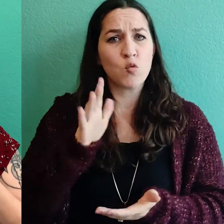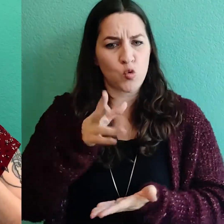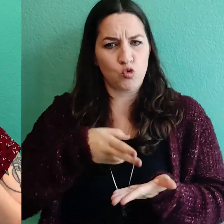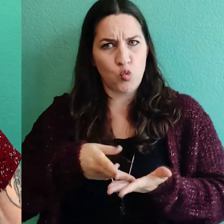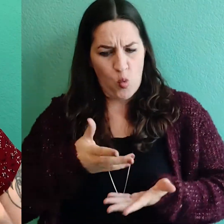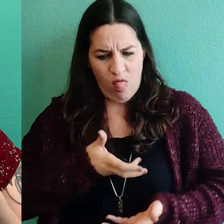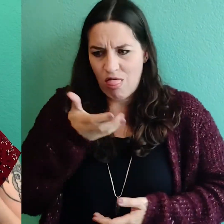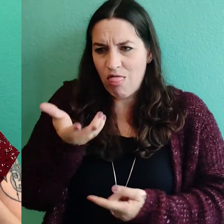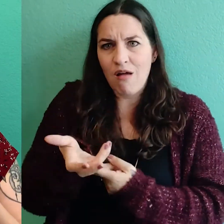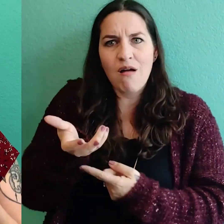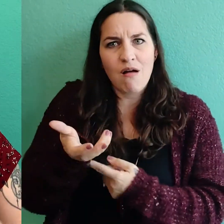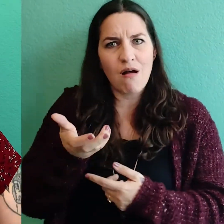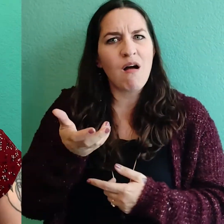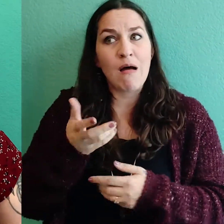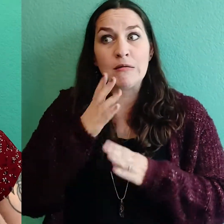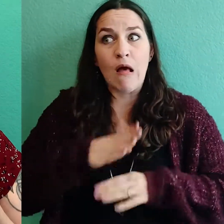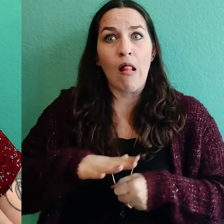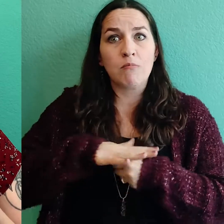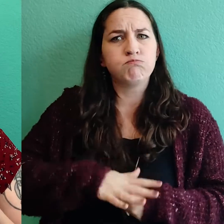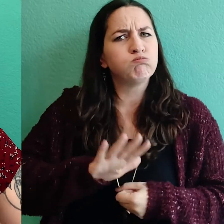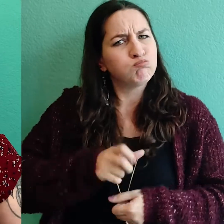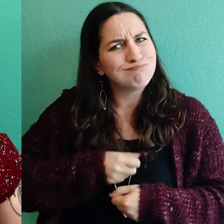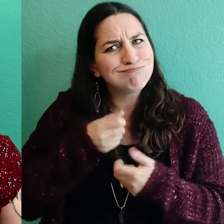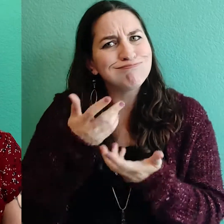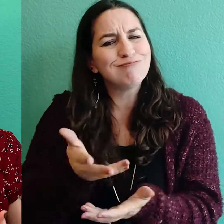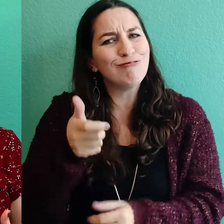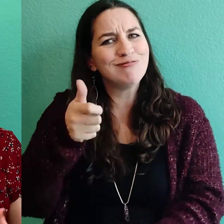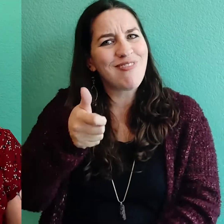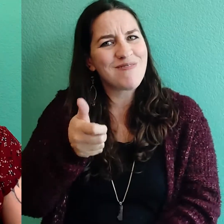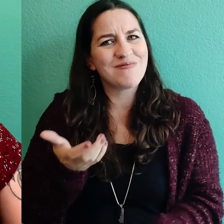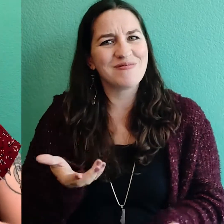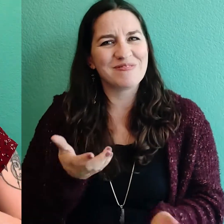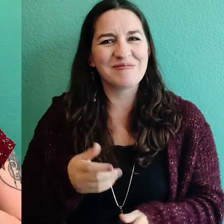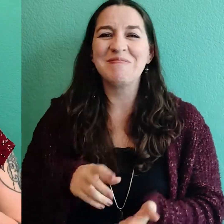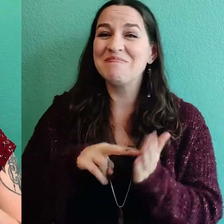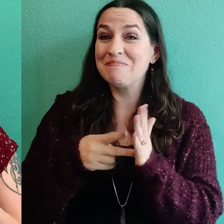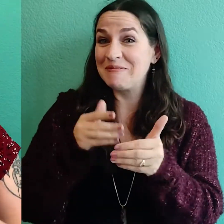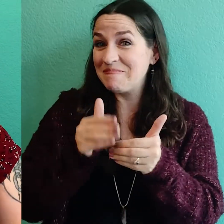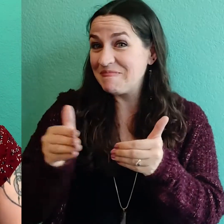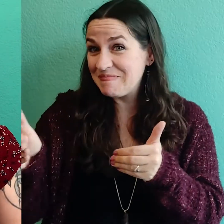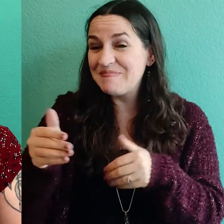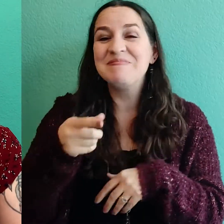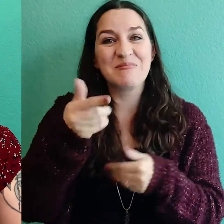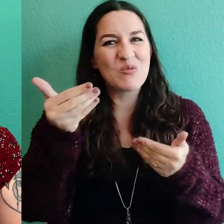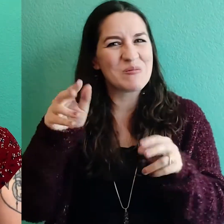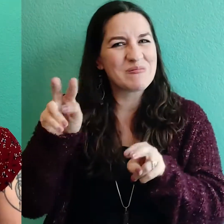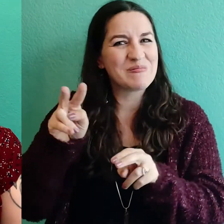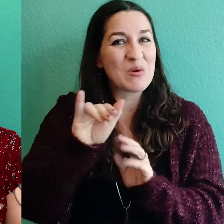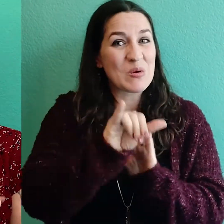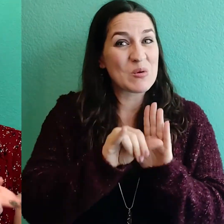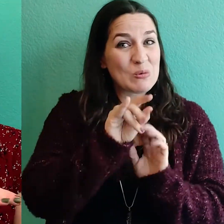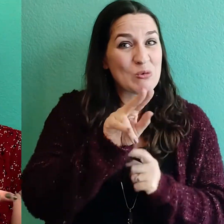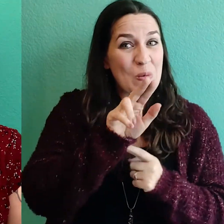It's honesty. It's speaking your truth, and unsilencing. So stay tuned to our YouTube videos